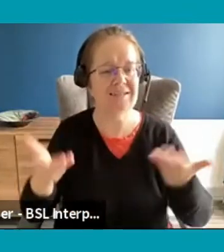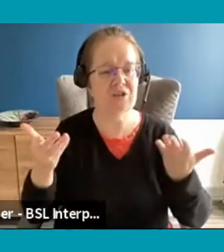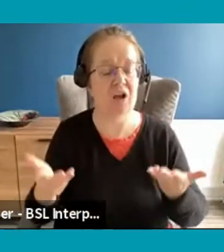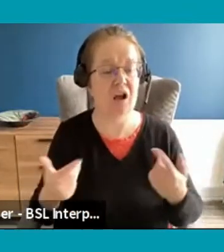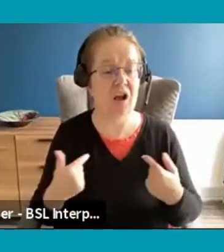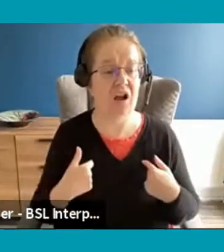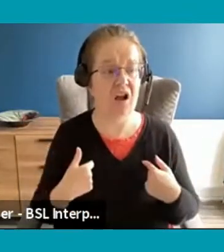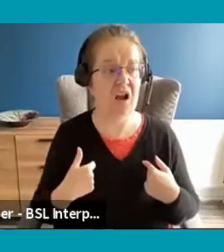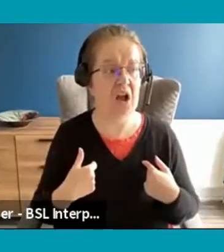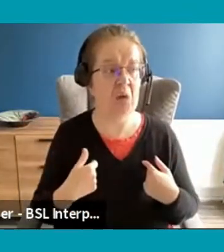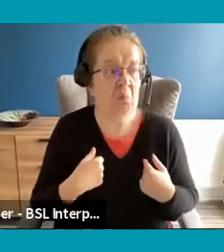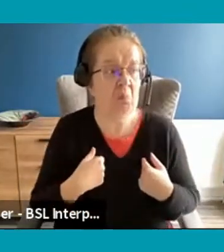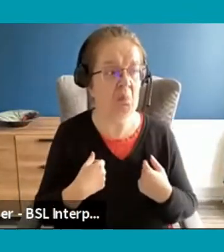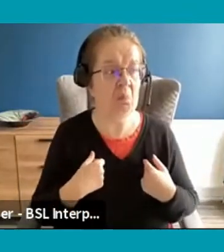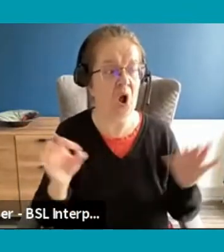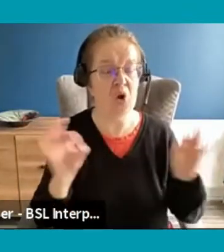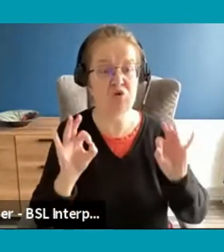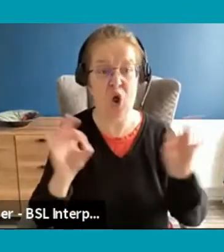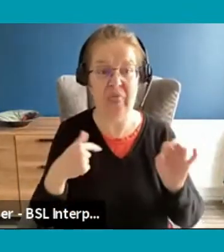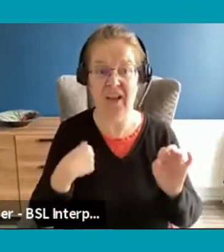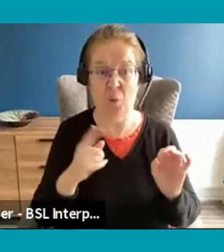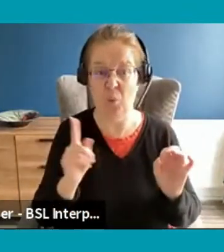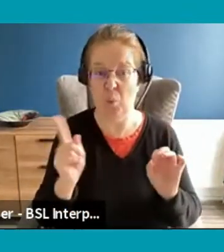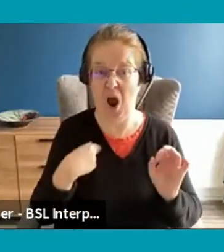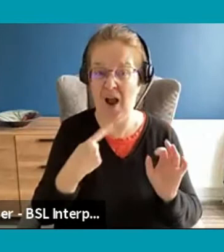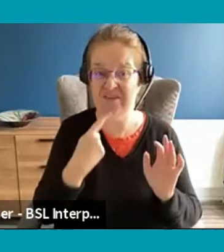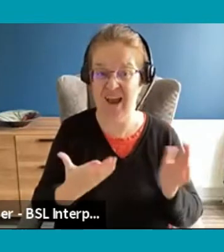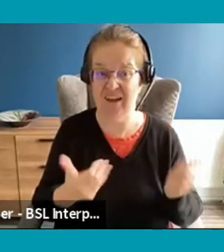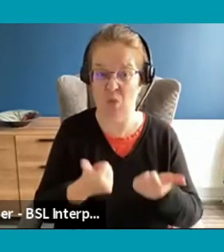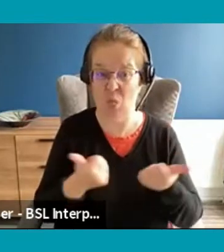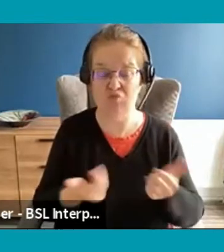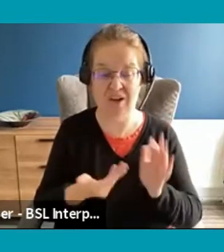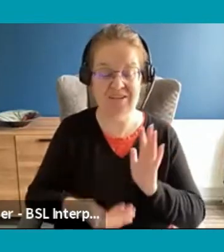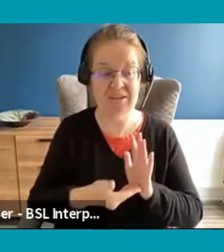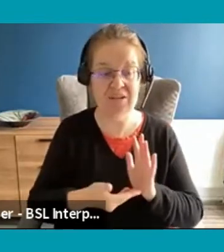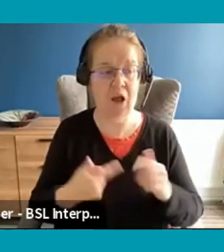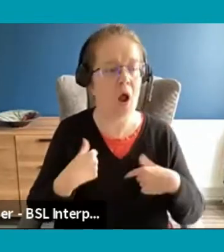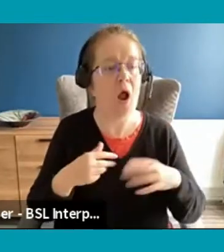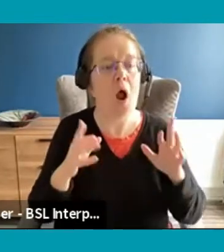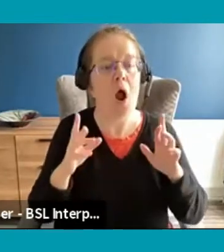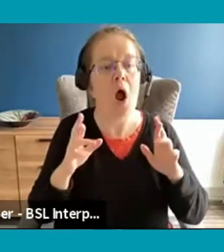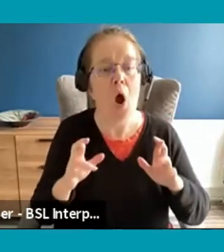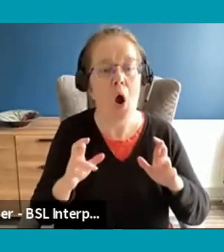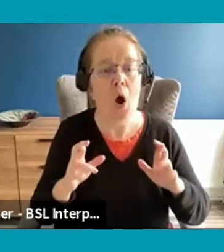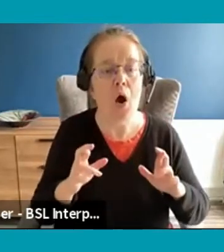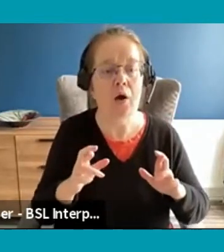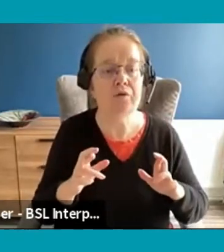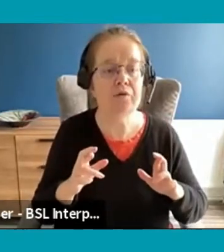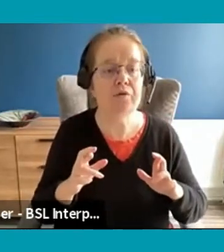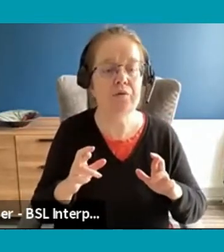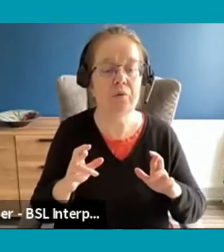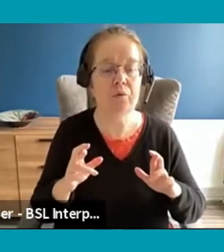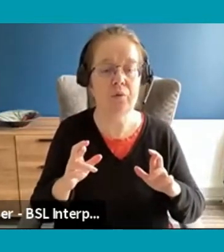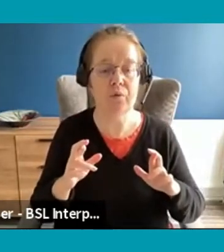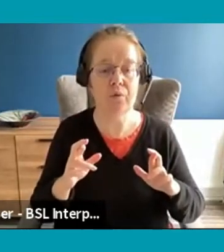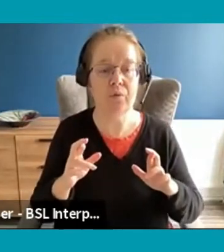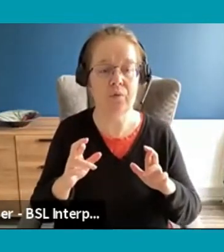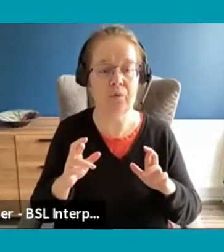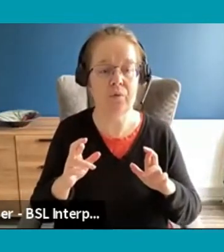Nothing additional to what I've said to be honest, Rosa. You know, hopefully people can see that we're committed to the